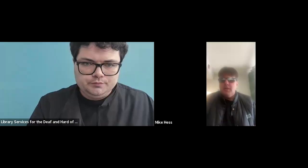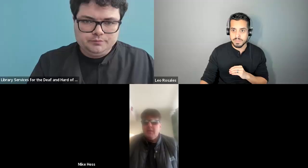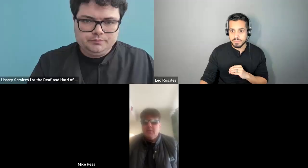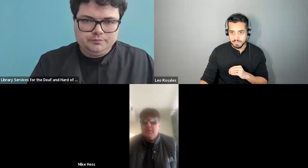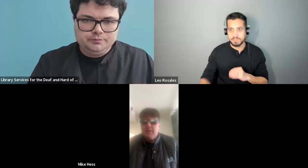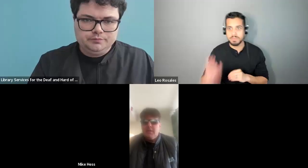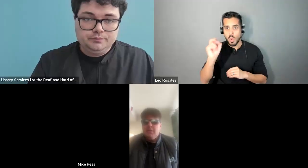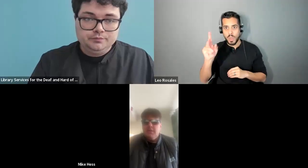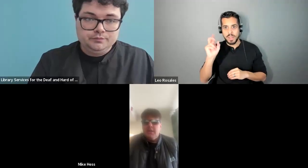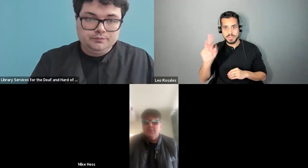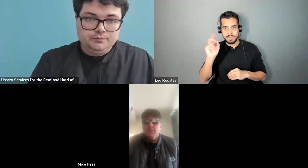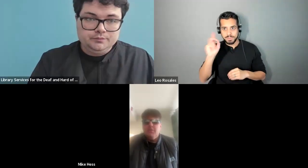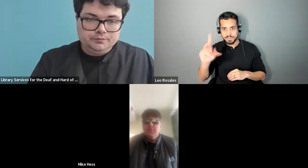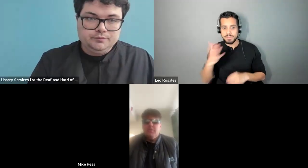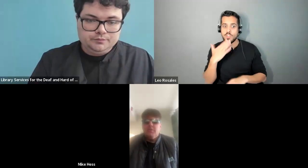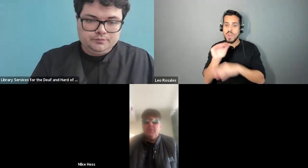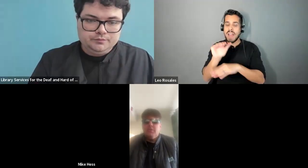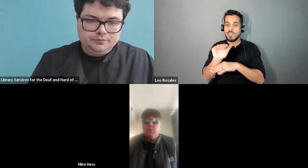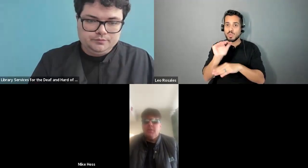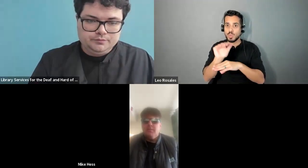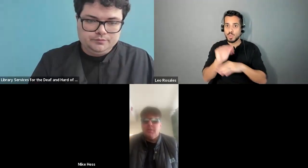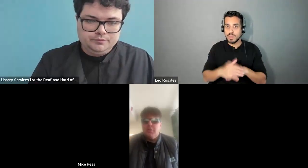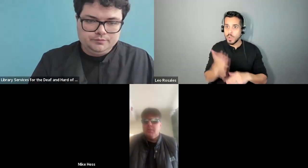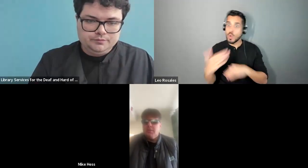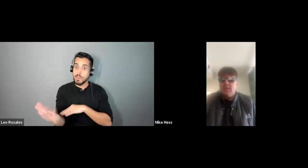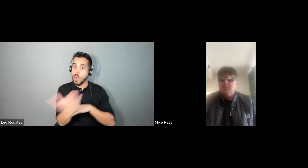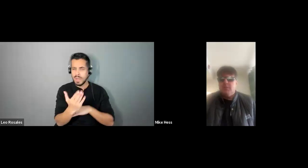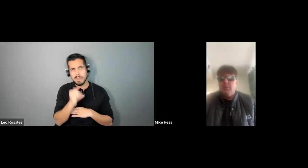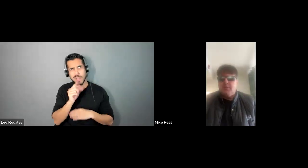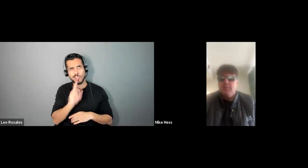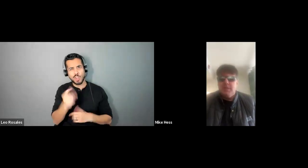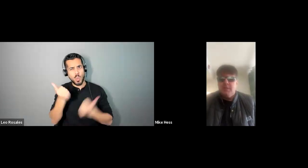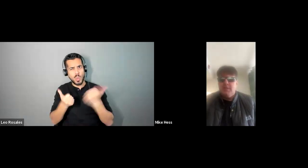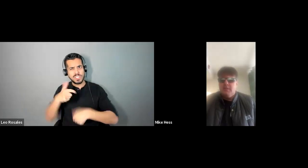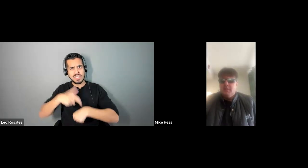[Mike] Okay, good, uh... Good afternoon or good morning. I'm not sure what time zone everybody's in.